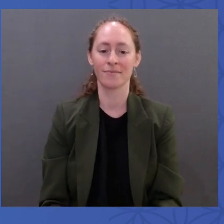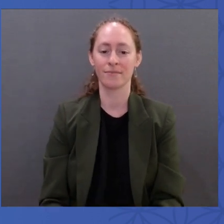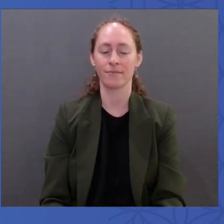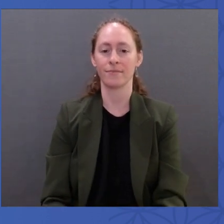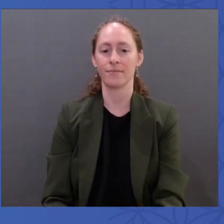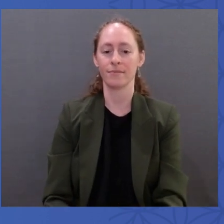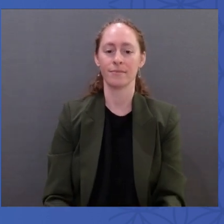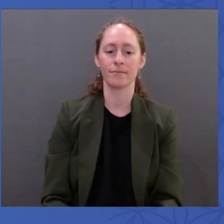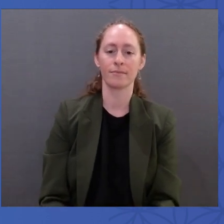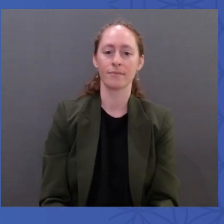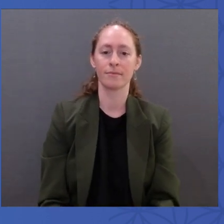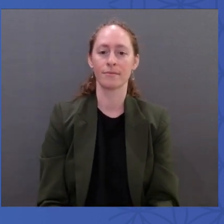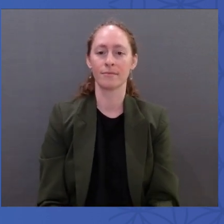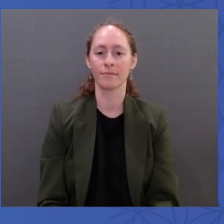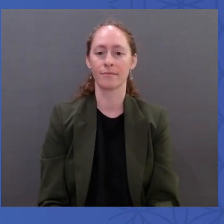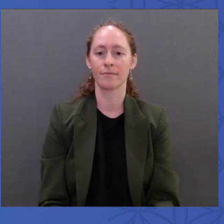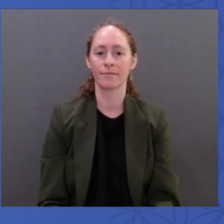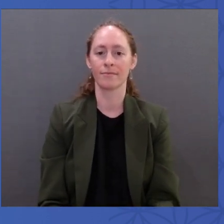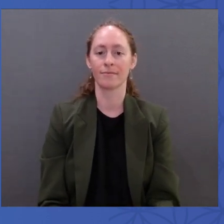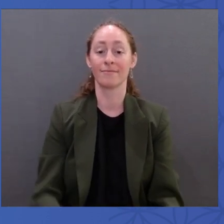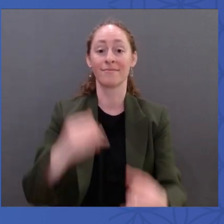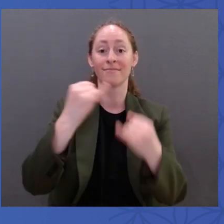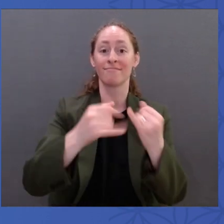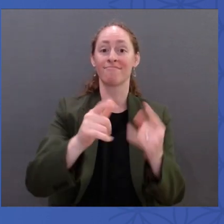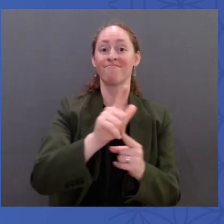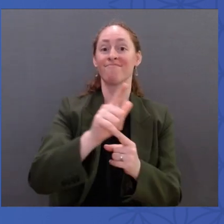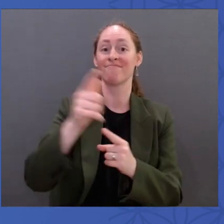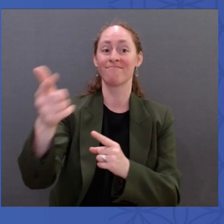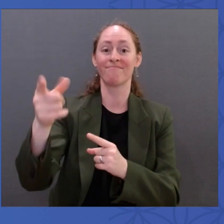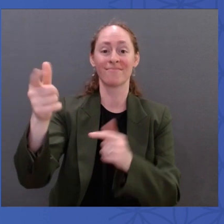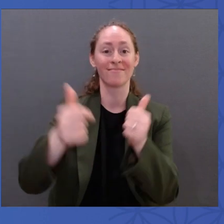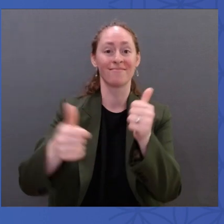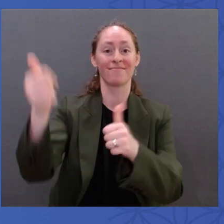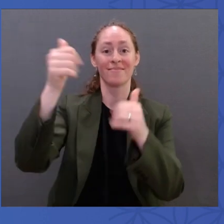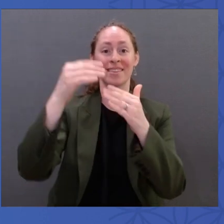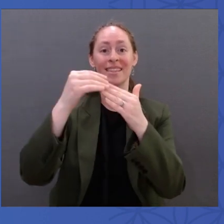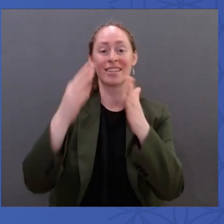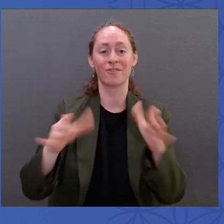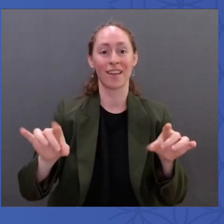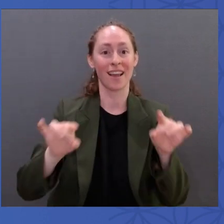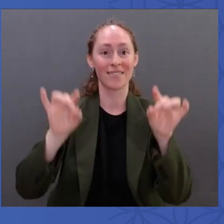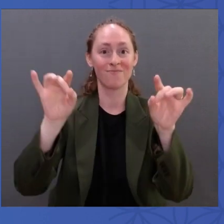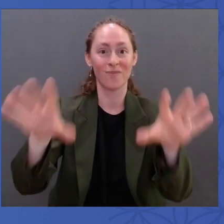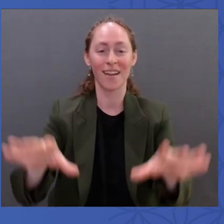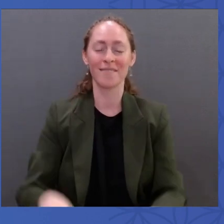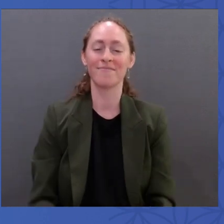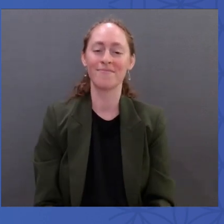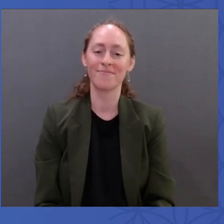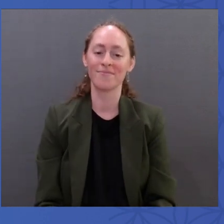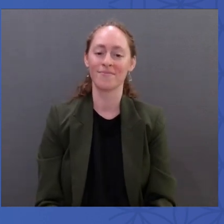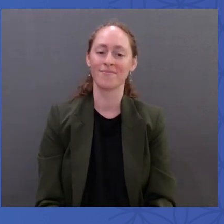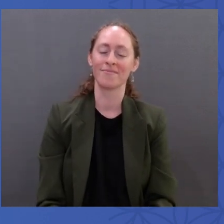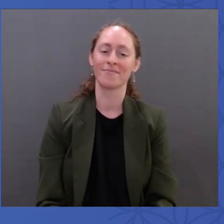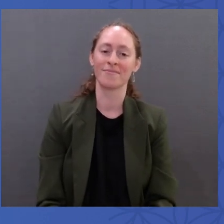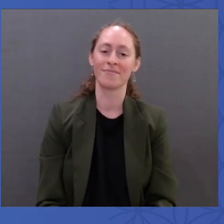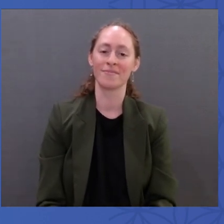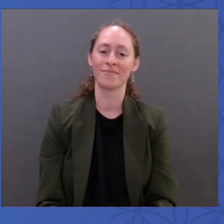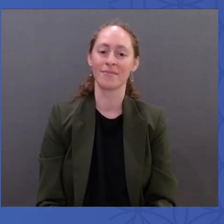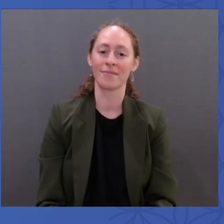is on his way here as we speak. So we have the Associate Secretary in the Department of Foreign Affairs. Over to you.